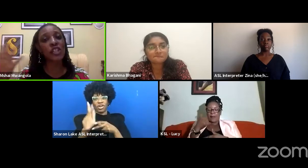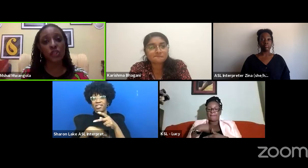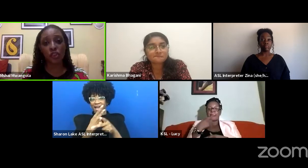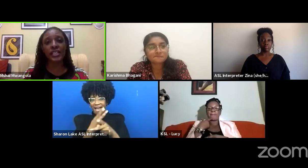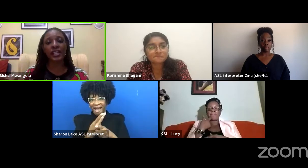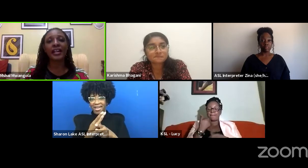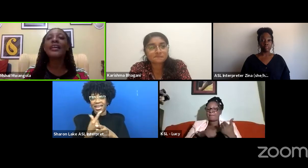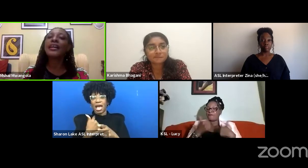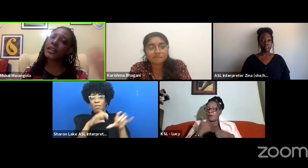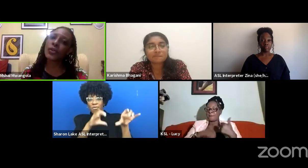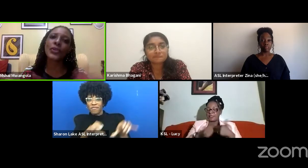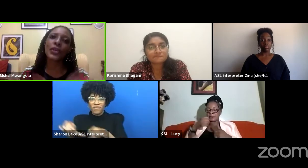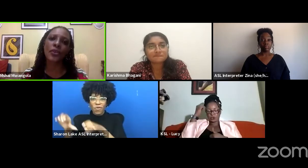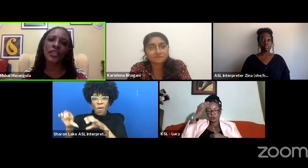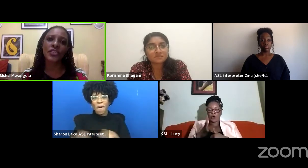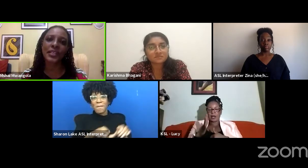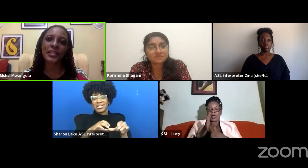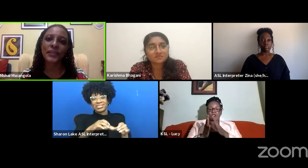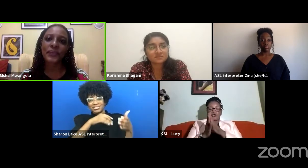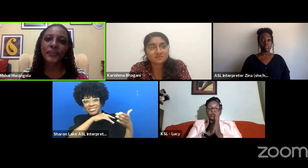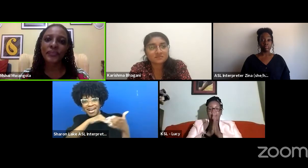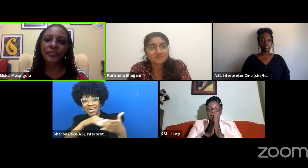a storyteller, and also an oraturist.